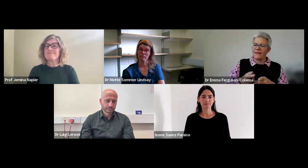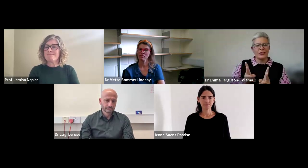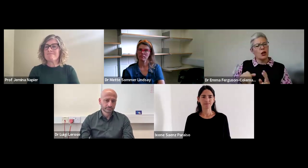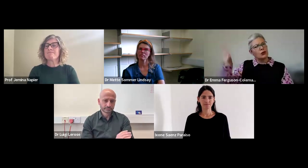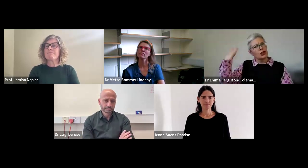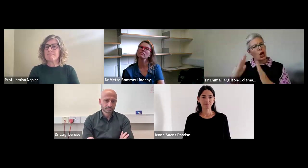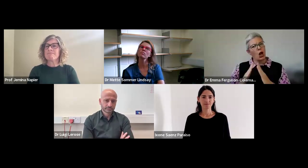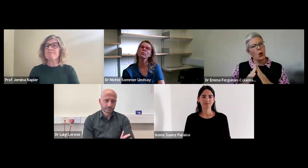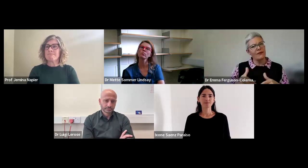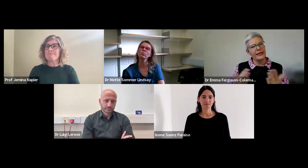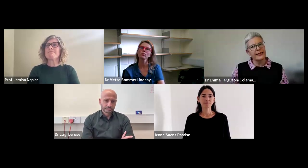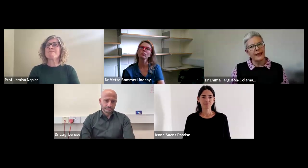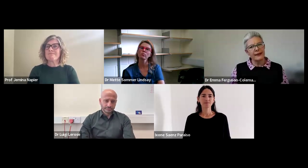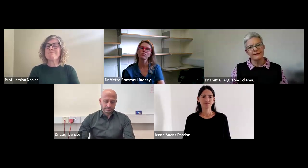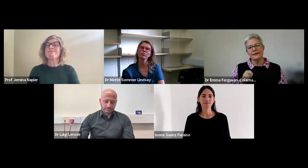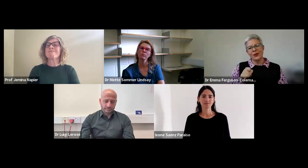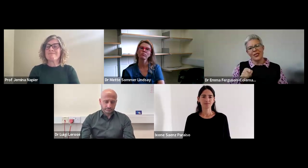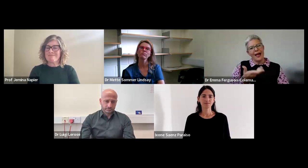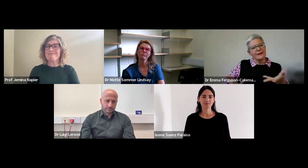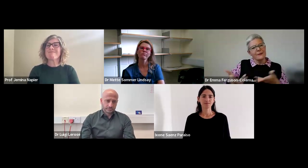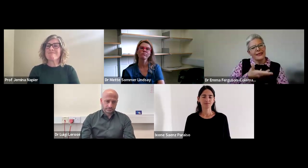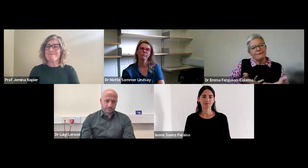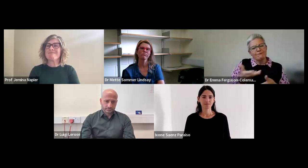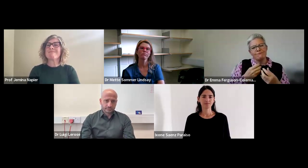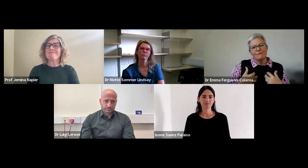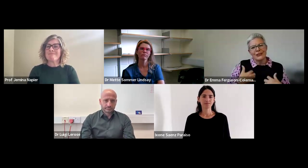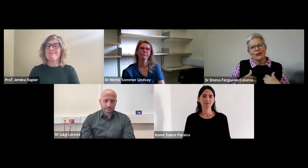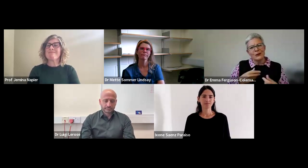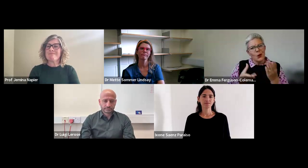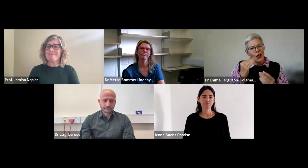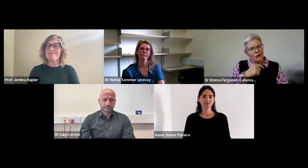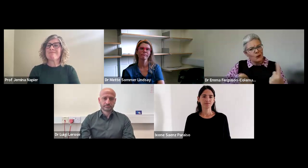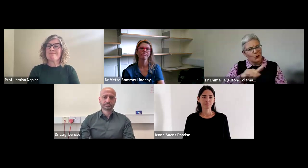available?" how do you start those conversations when the interpreters come to the end of the day